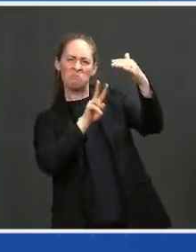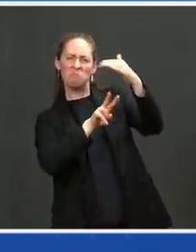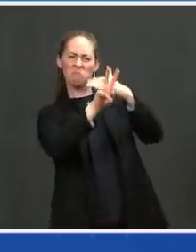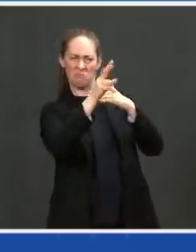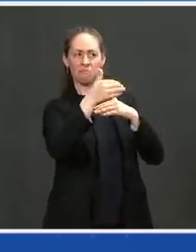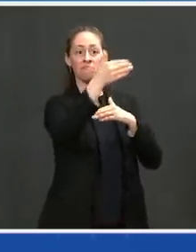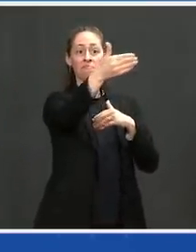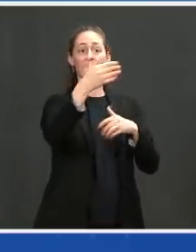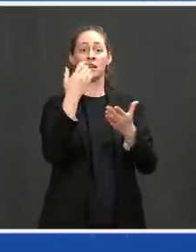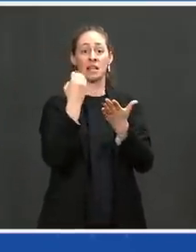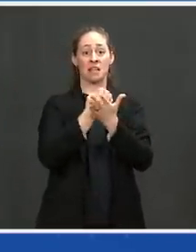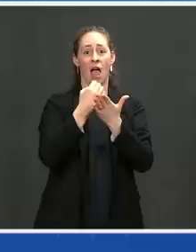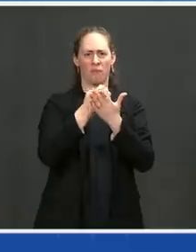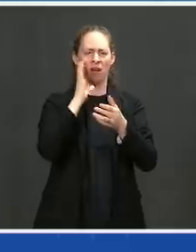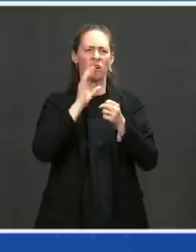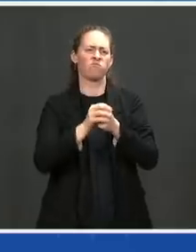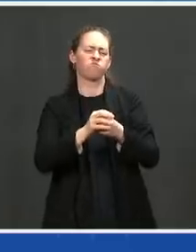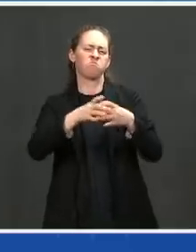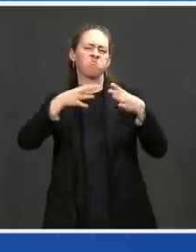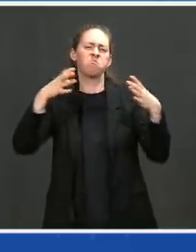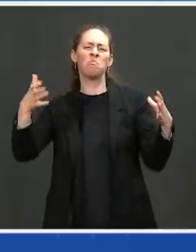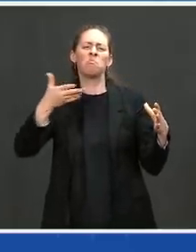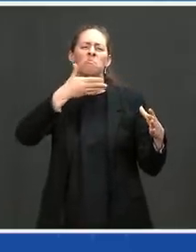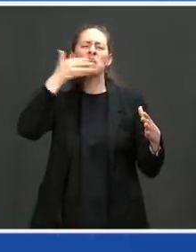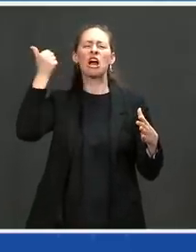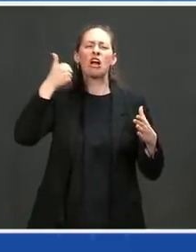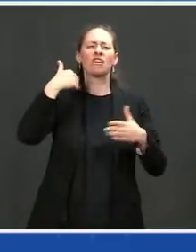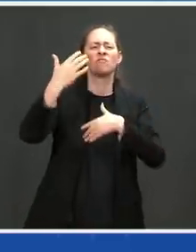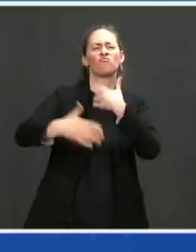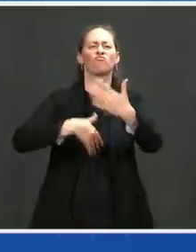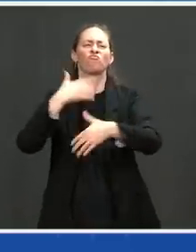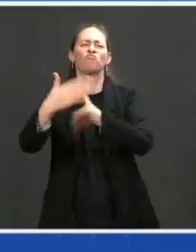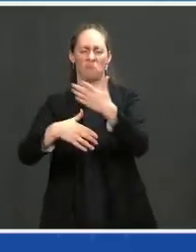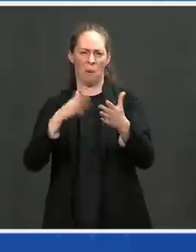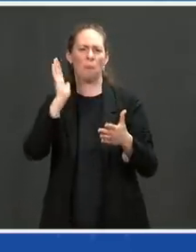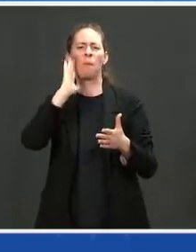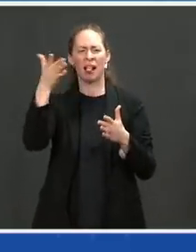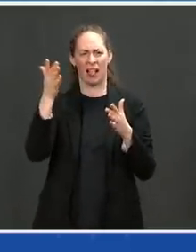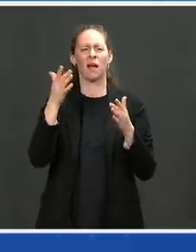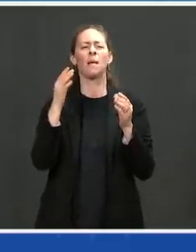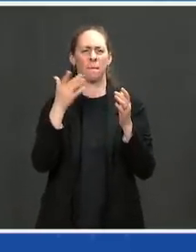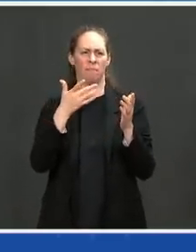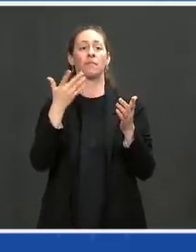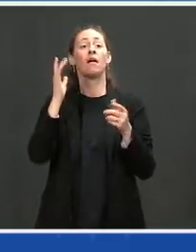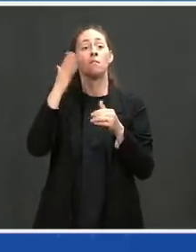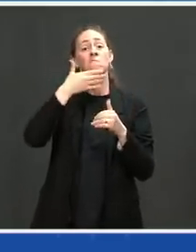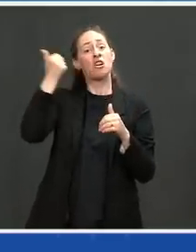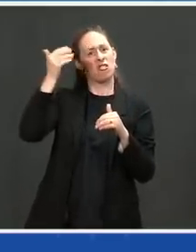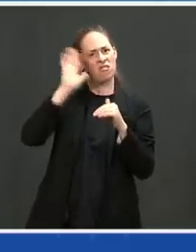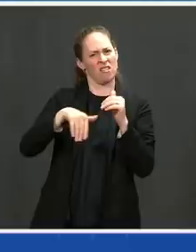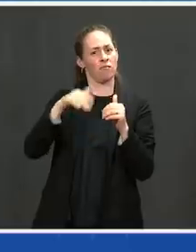They're now projecting it will exceed 6 percent -- a 6 percent growth in GDP.